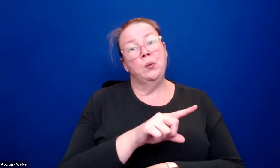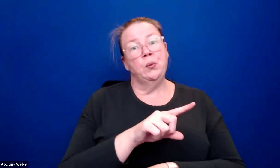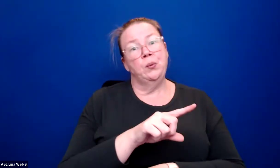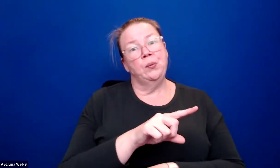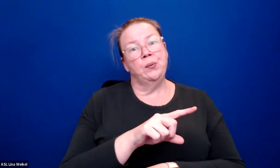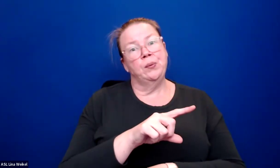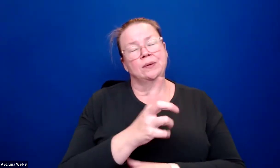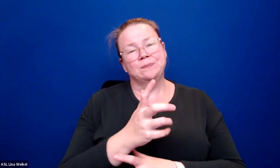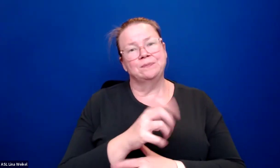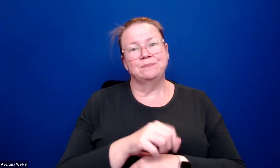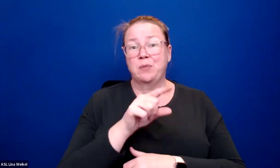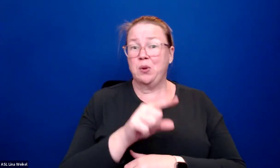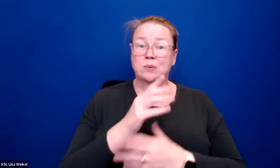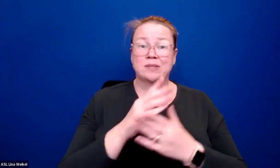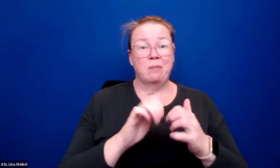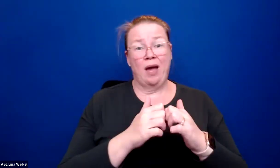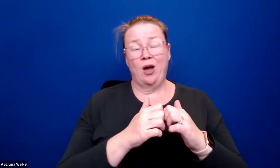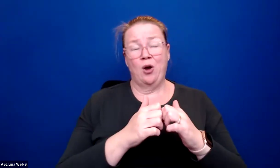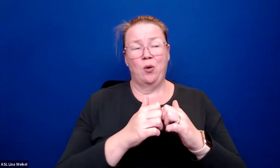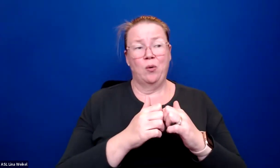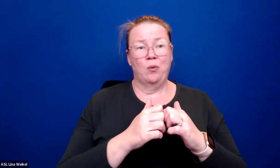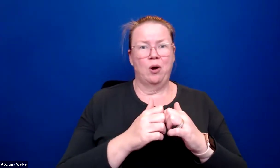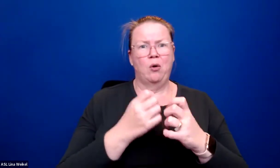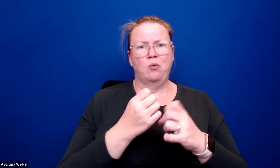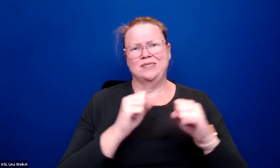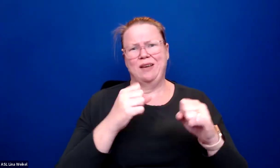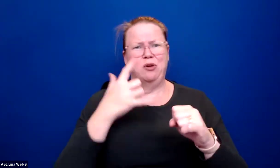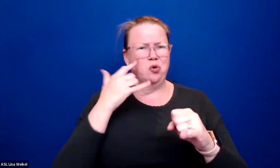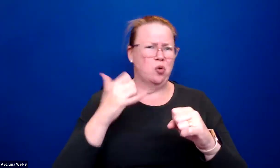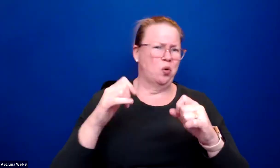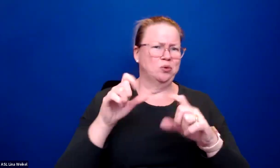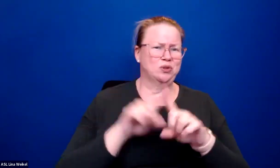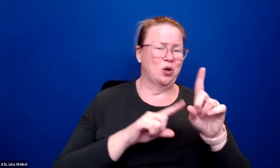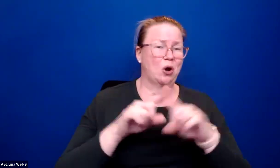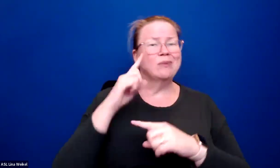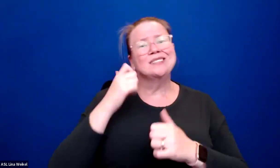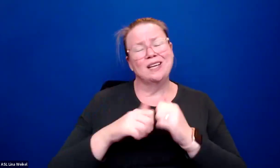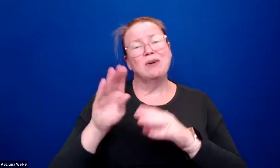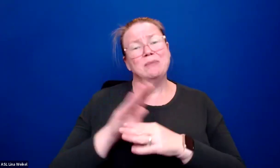Kendra Brown: that they're somehow like receiving a gold star, because pretty much every business can still